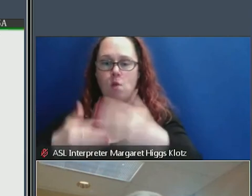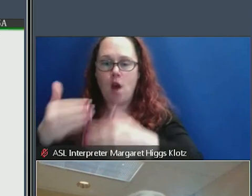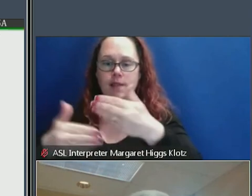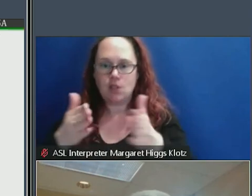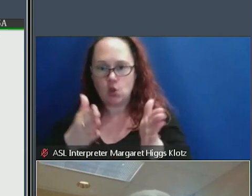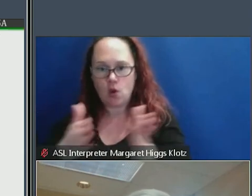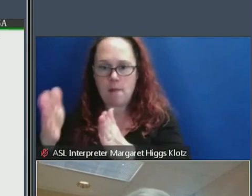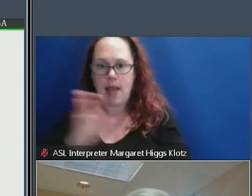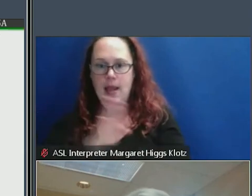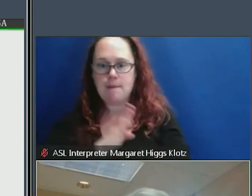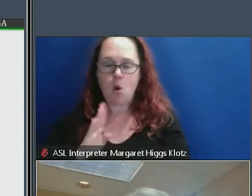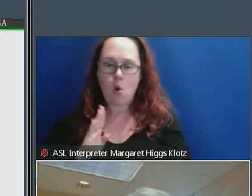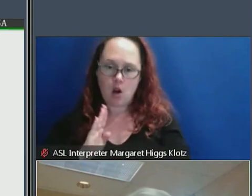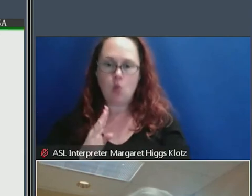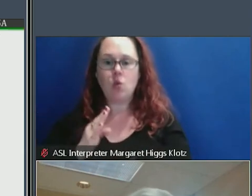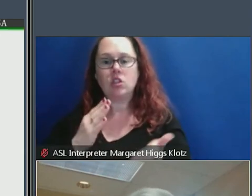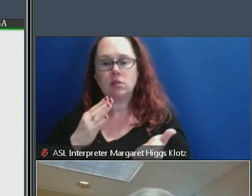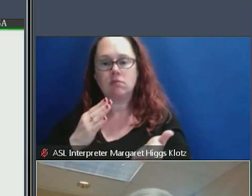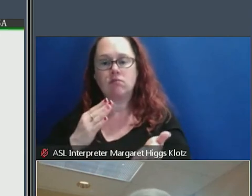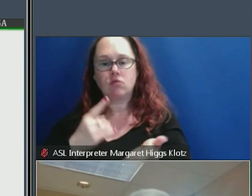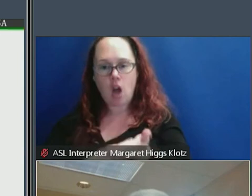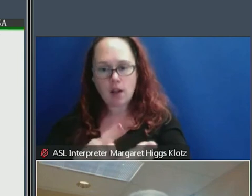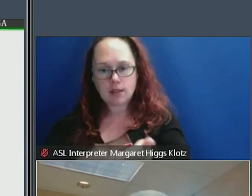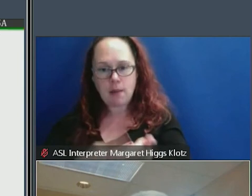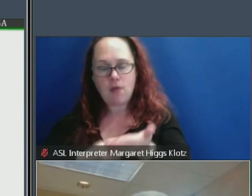which speaks to the advisory role and the planning board.